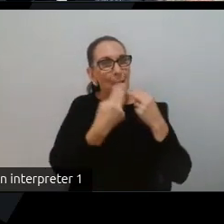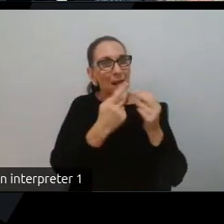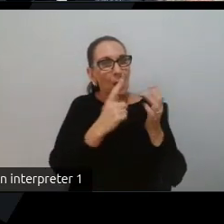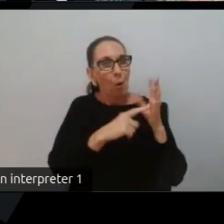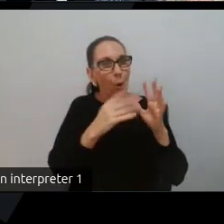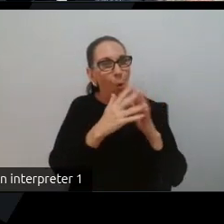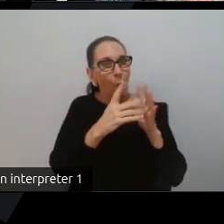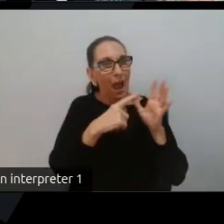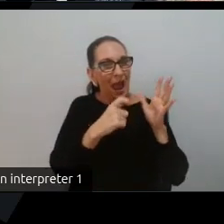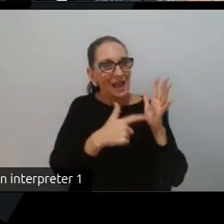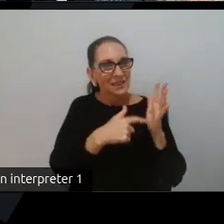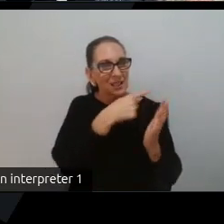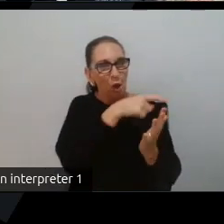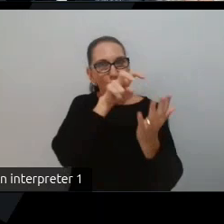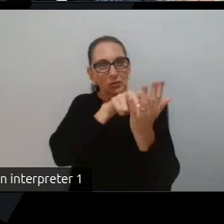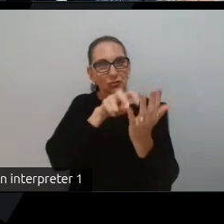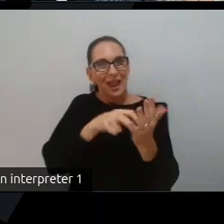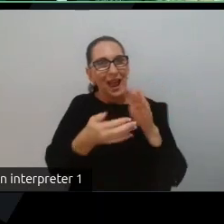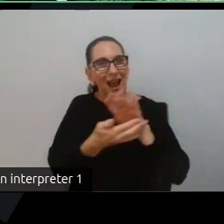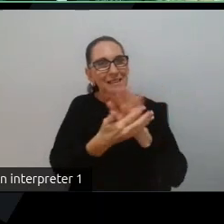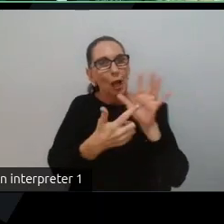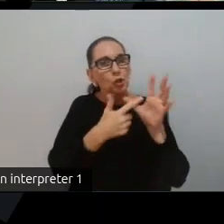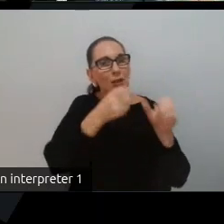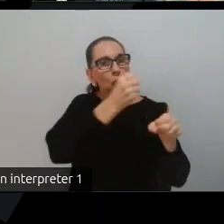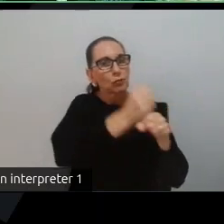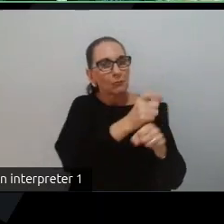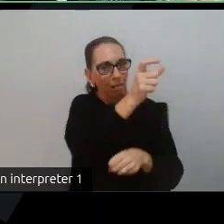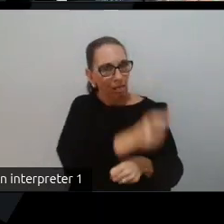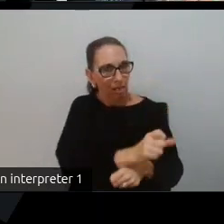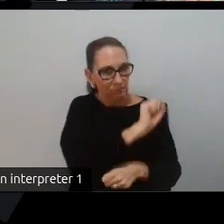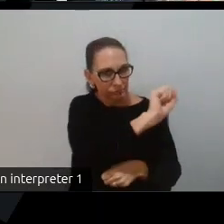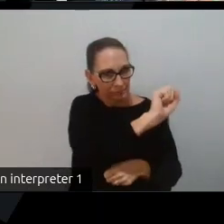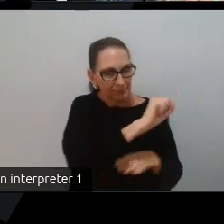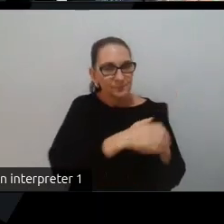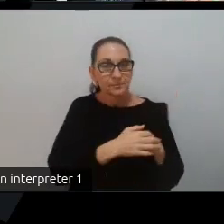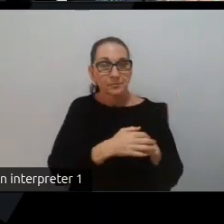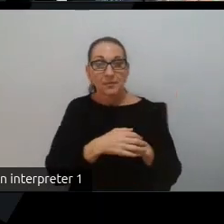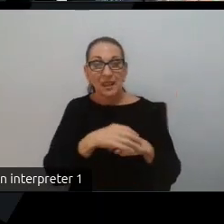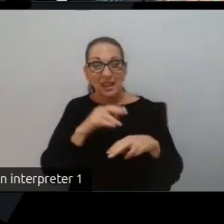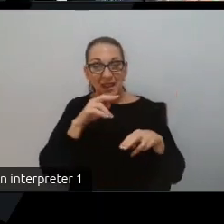the attorney general's department. Only a family dispute resolution practitioner can